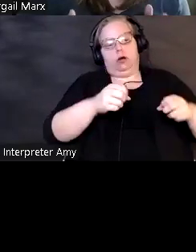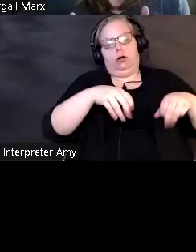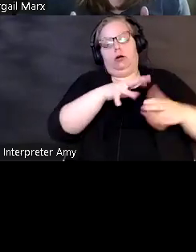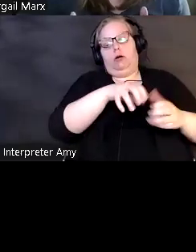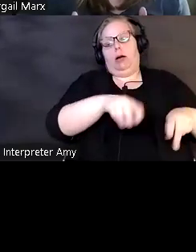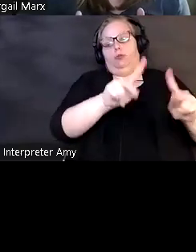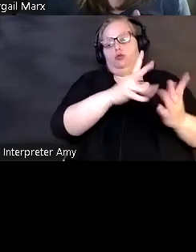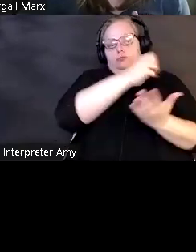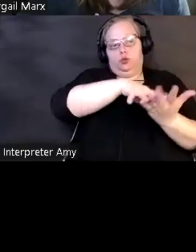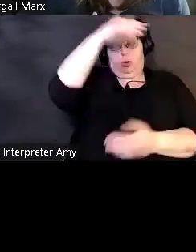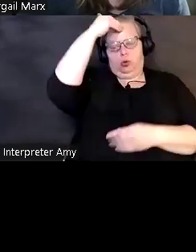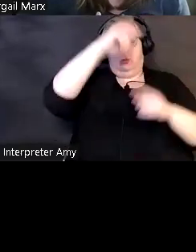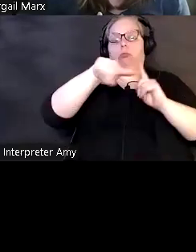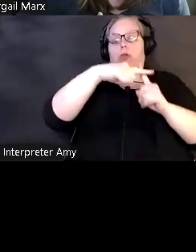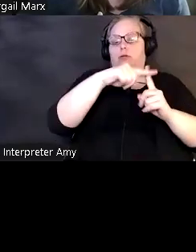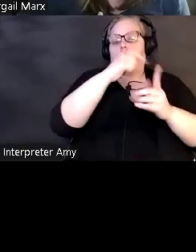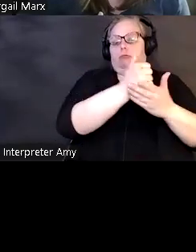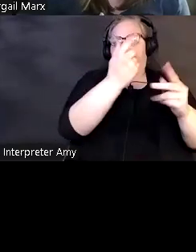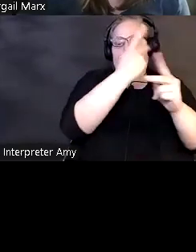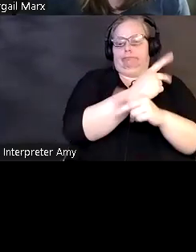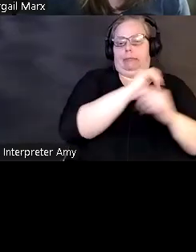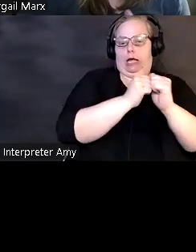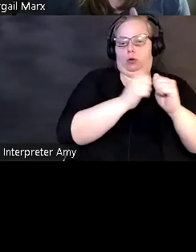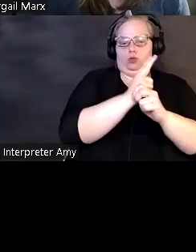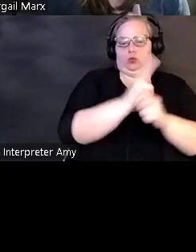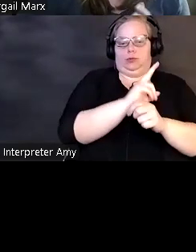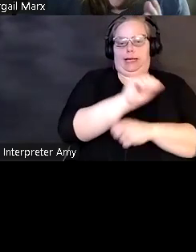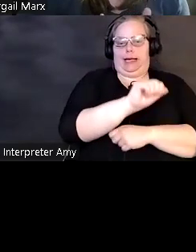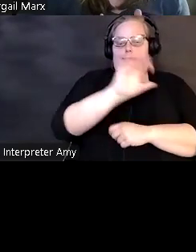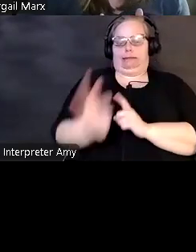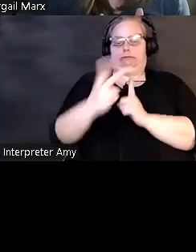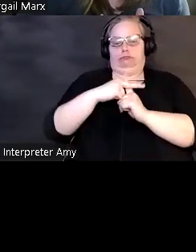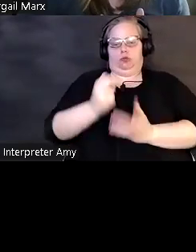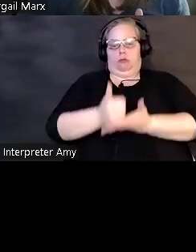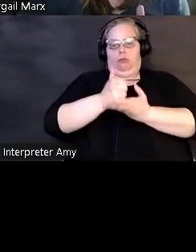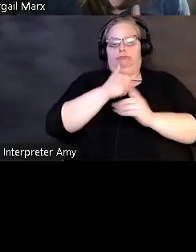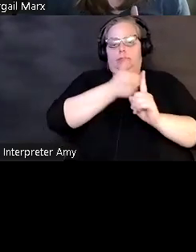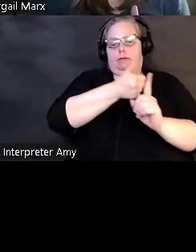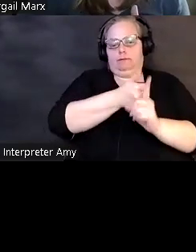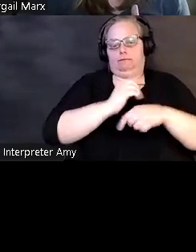figure out how to use AAC to express themselves. So those roles include teaching, both the language